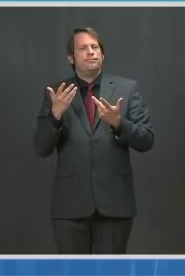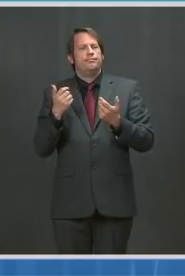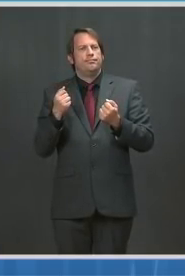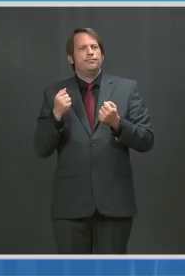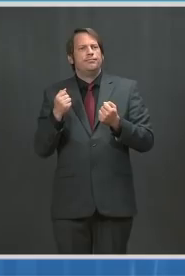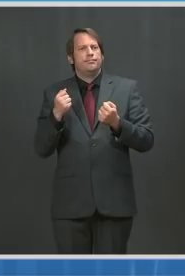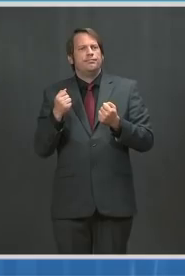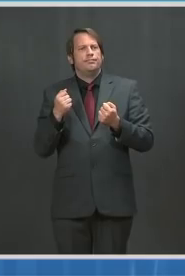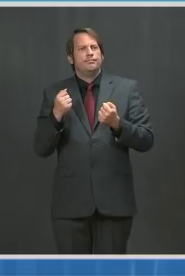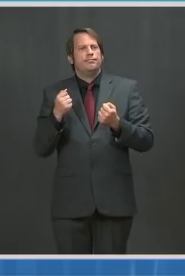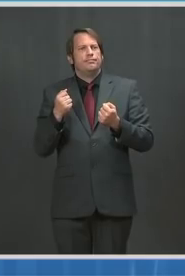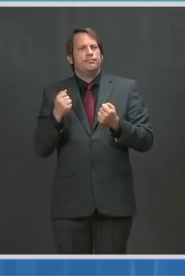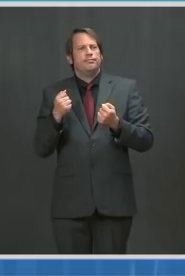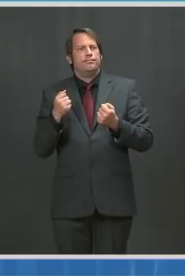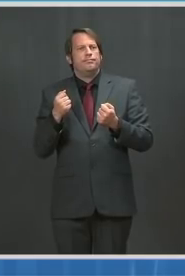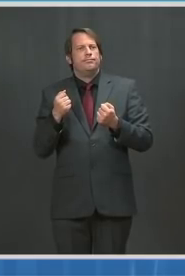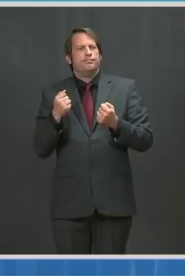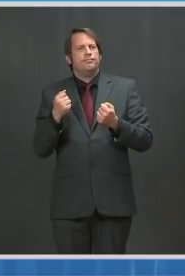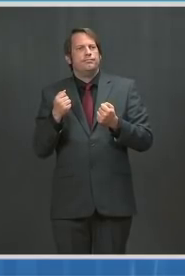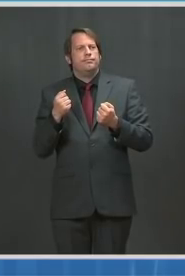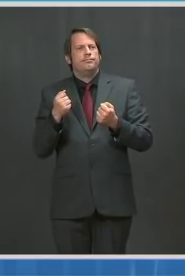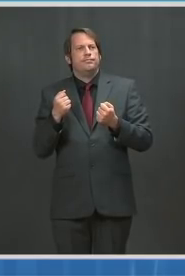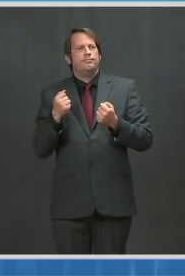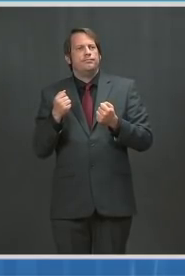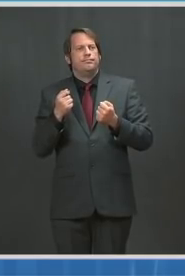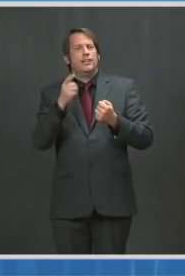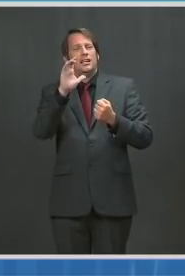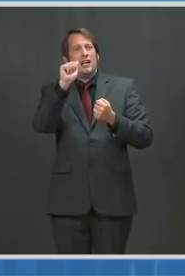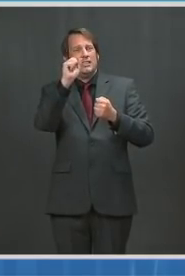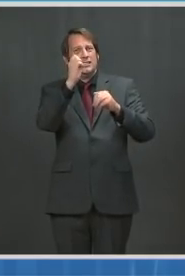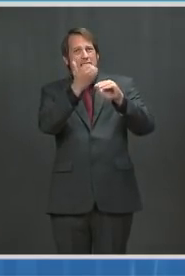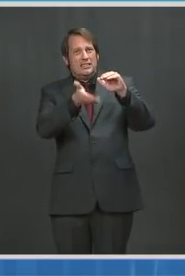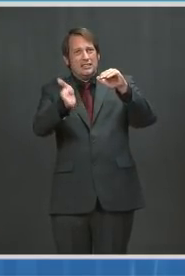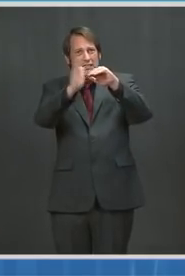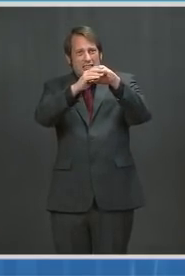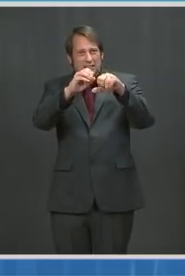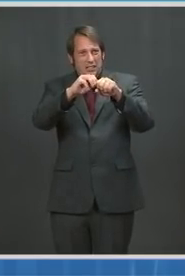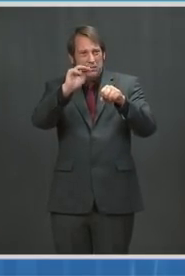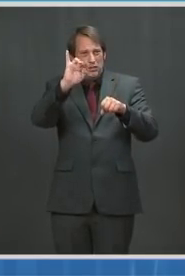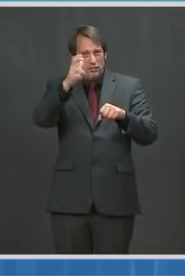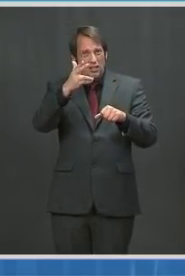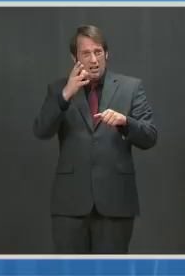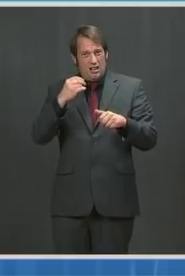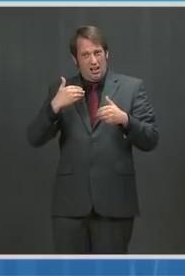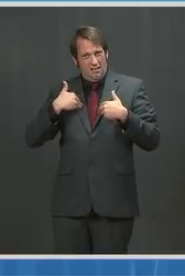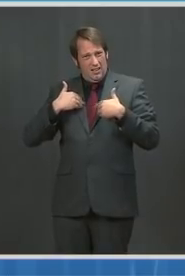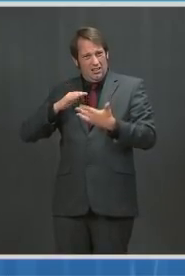in other states -- you know, if not now, is there a time when you would consider tweaking that formula or even,